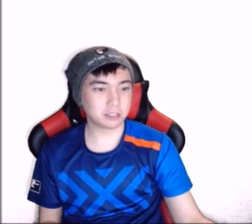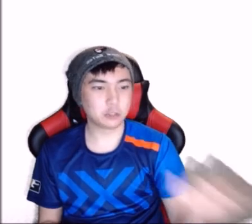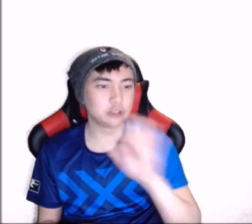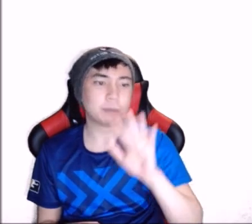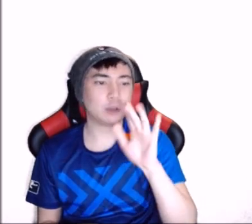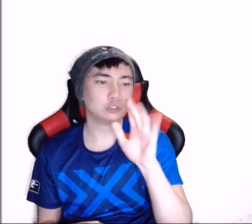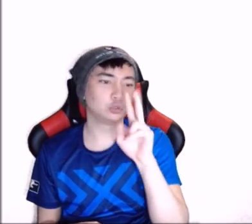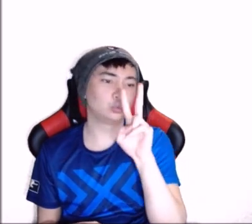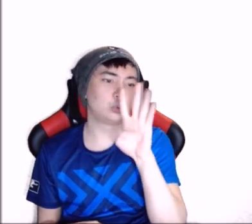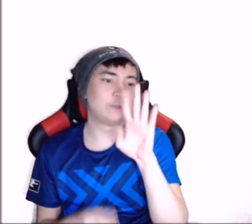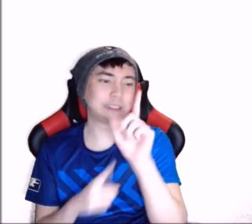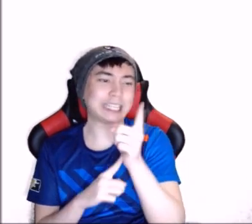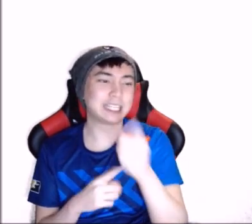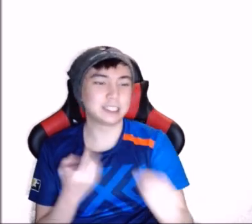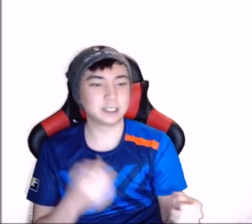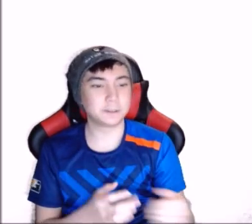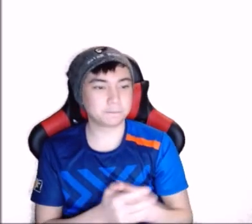It's around 24 seconds